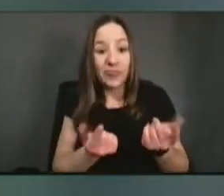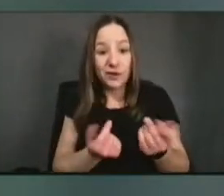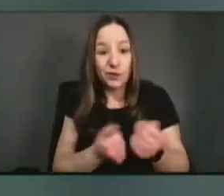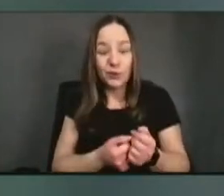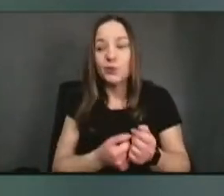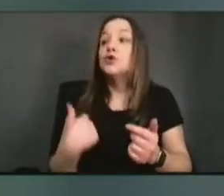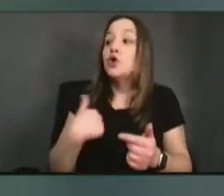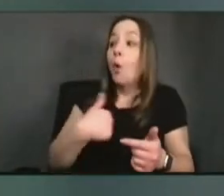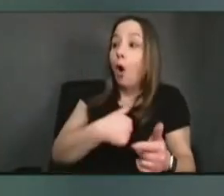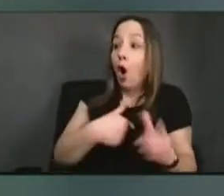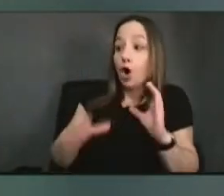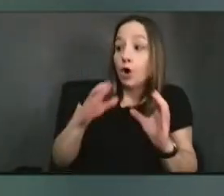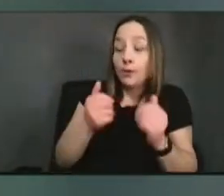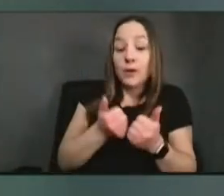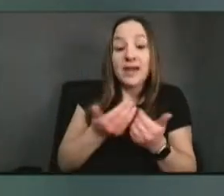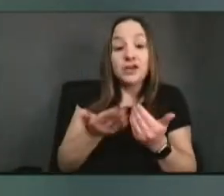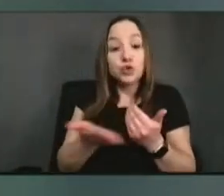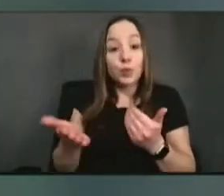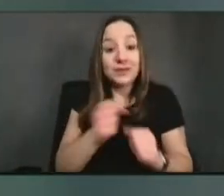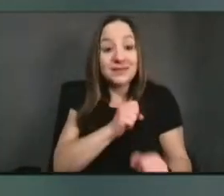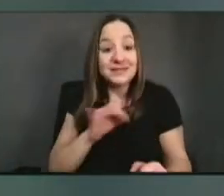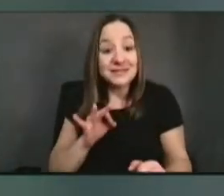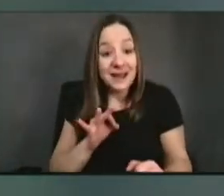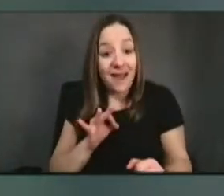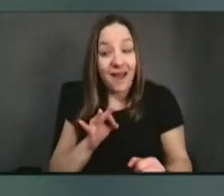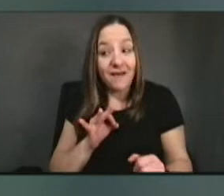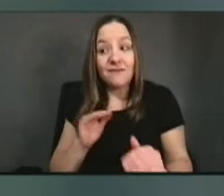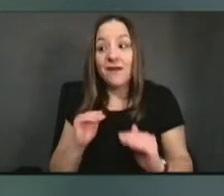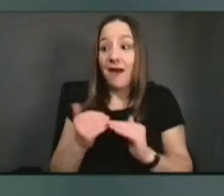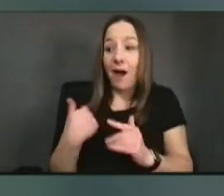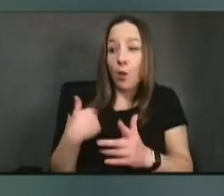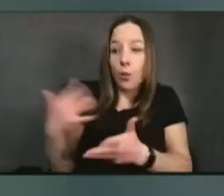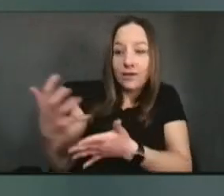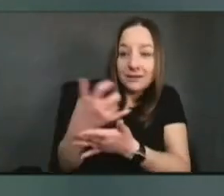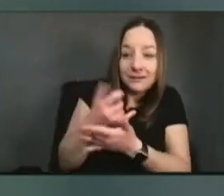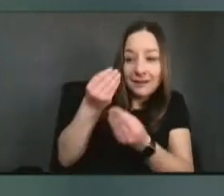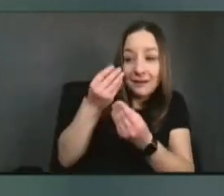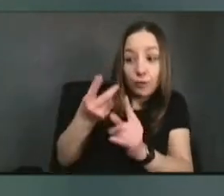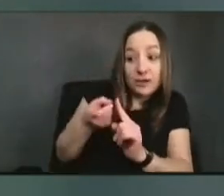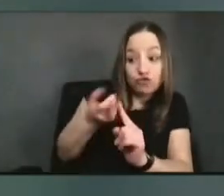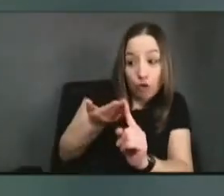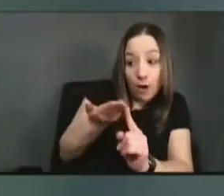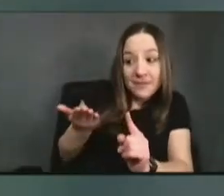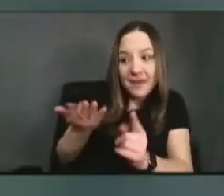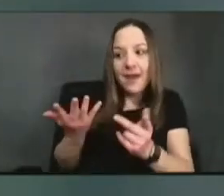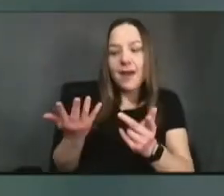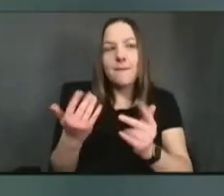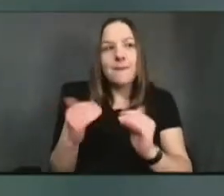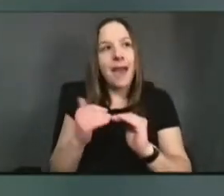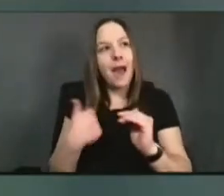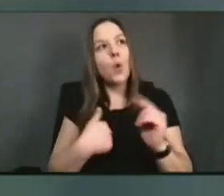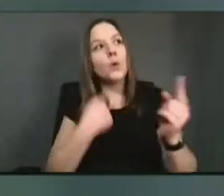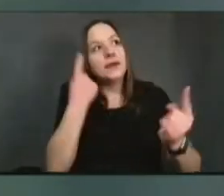do. And so how we communicate with them. Solicit information